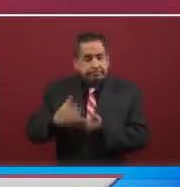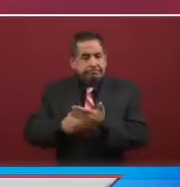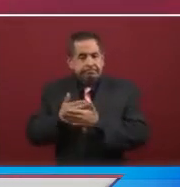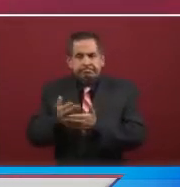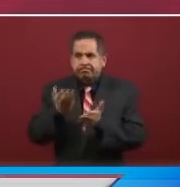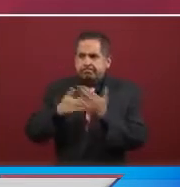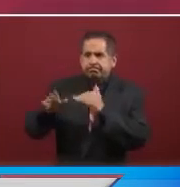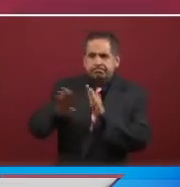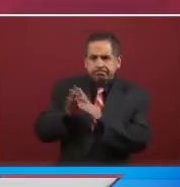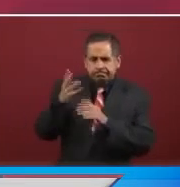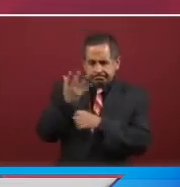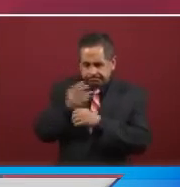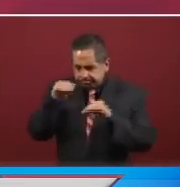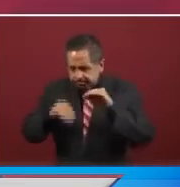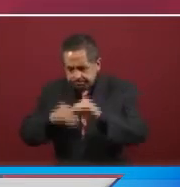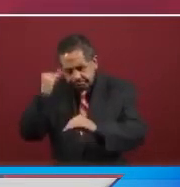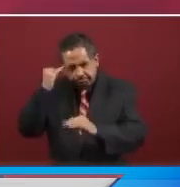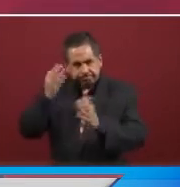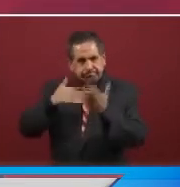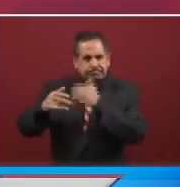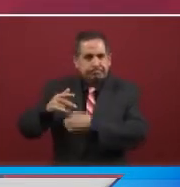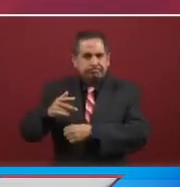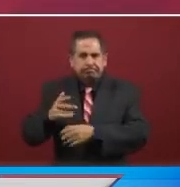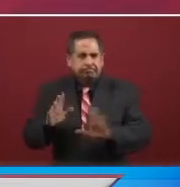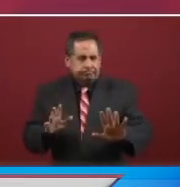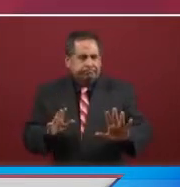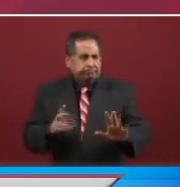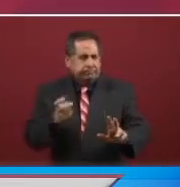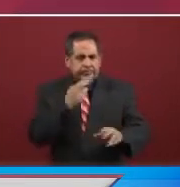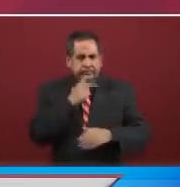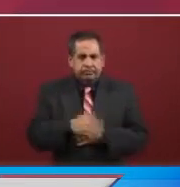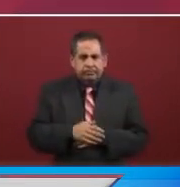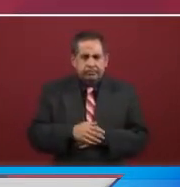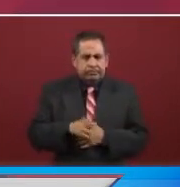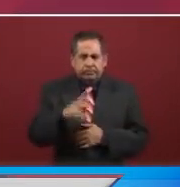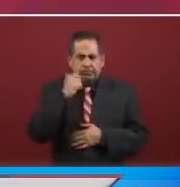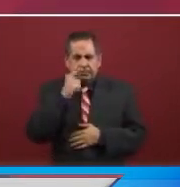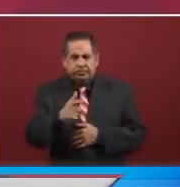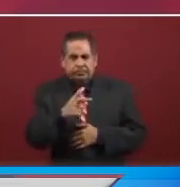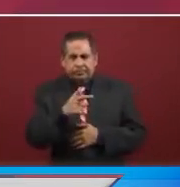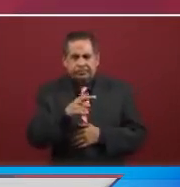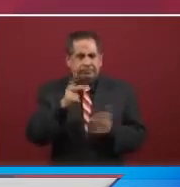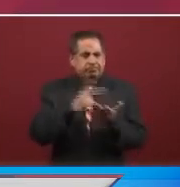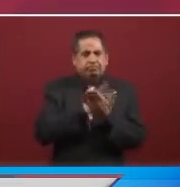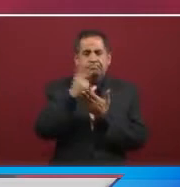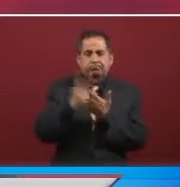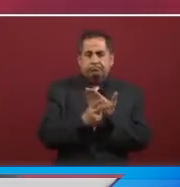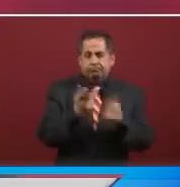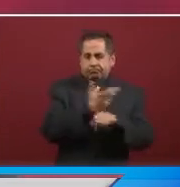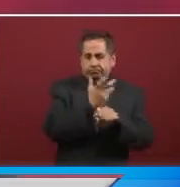which will take up these resources to promote security and for the creation of jobs The National Guard has its own resources